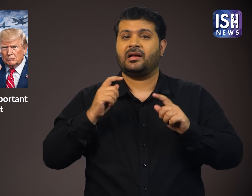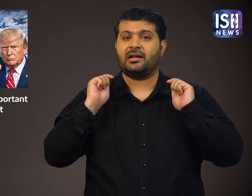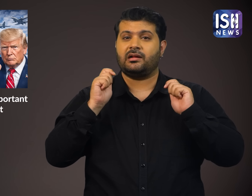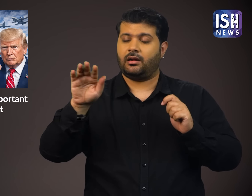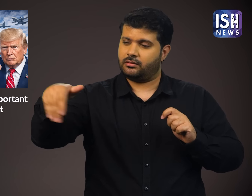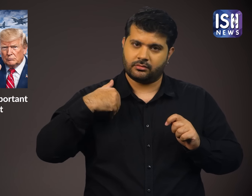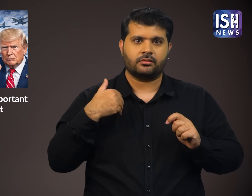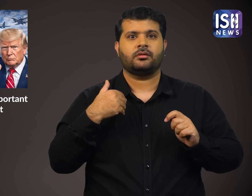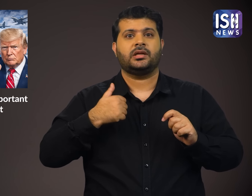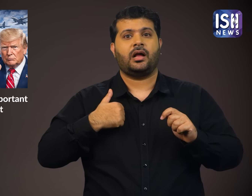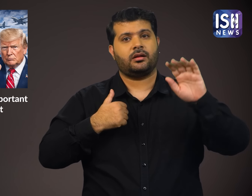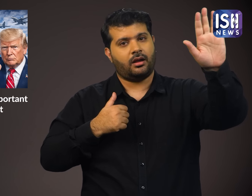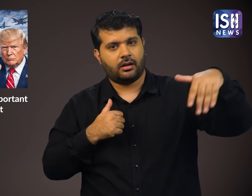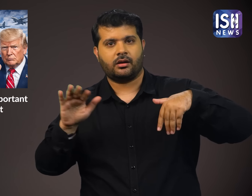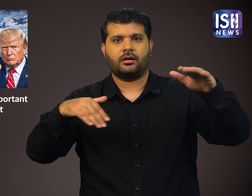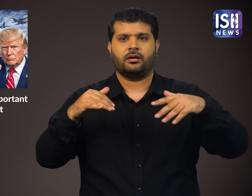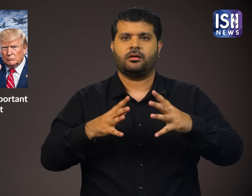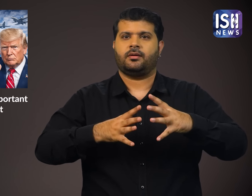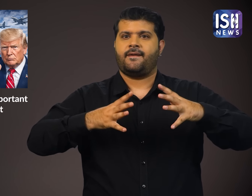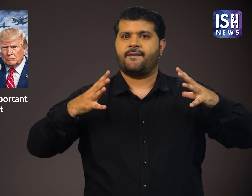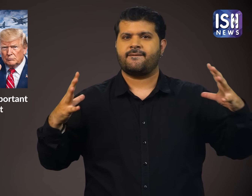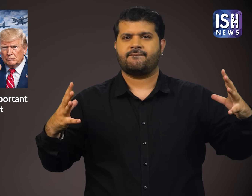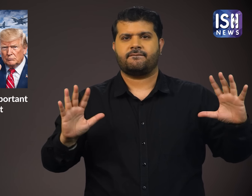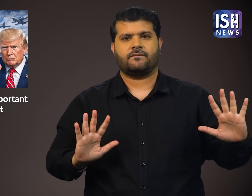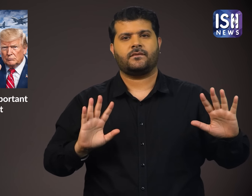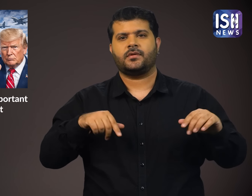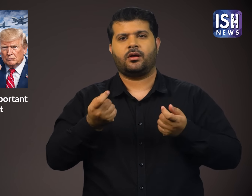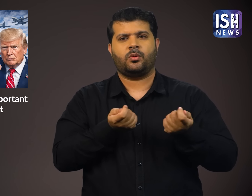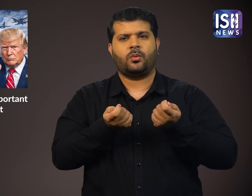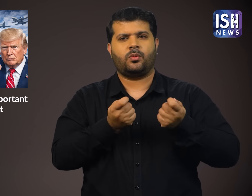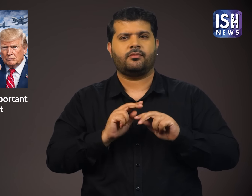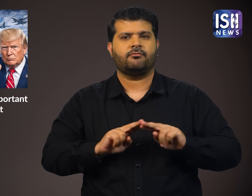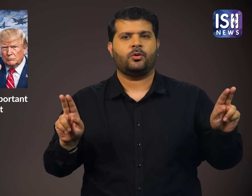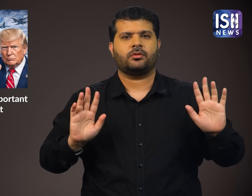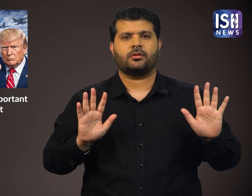Greenland and Canada, keeping it under U.S.' control.